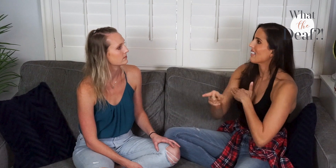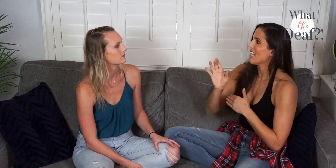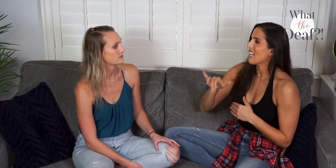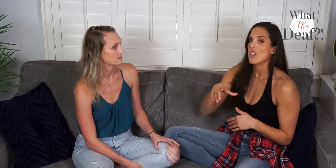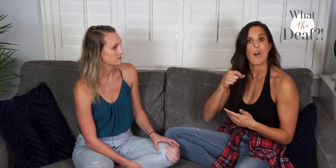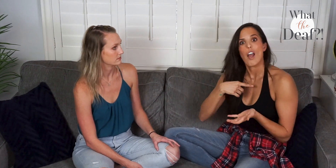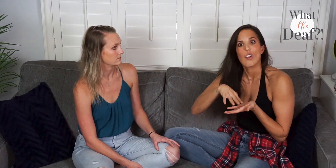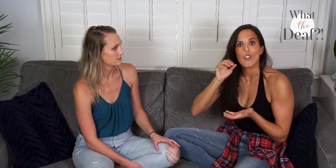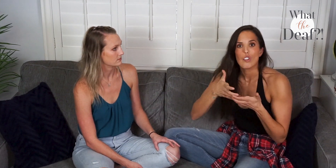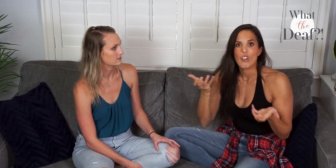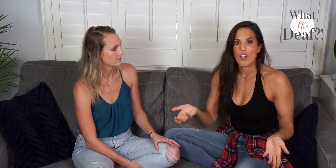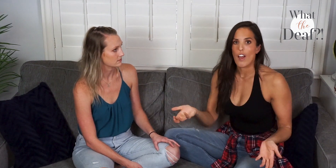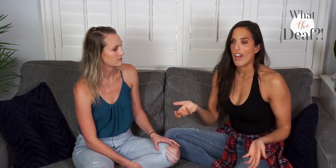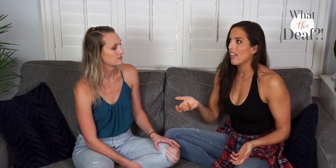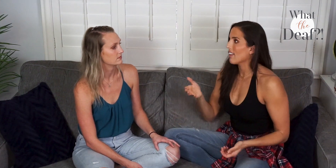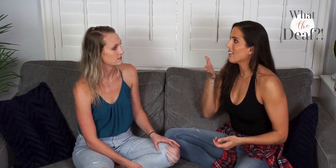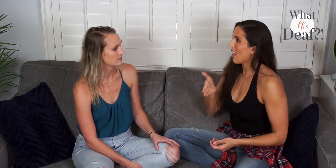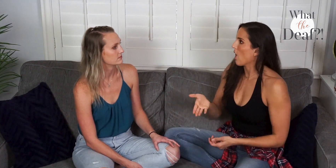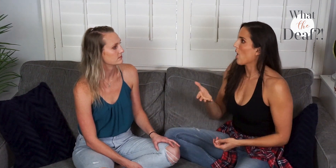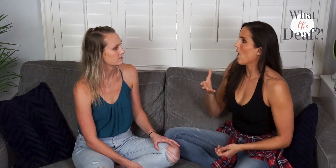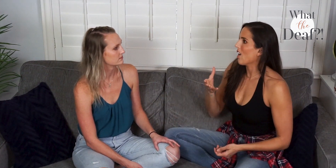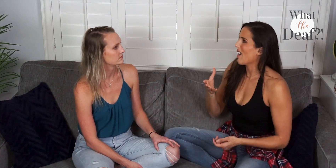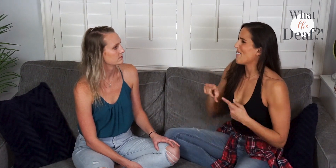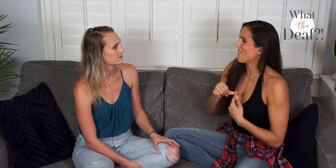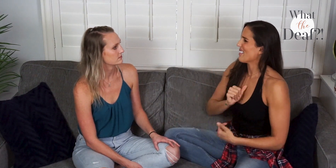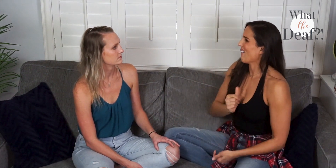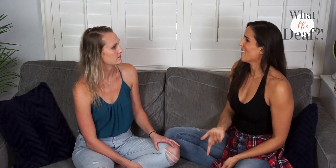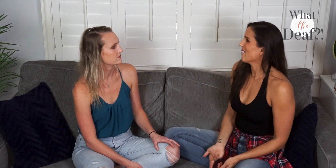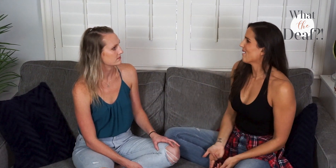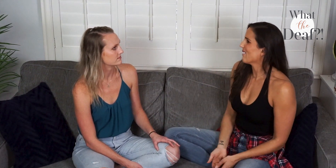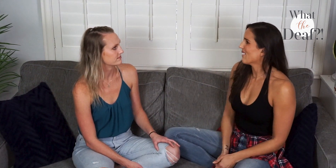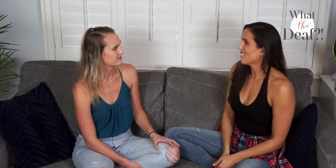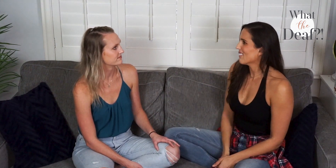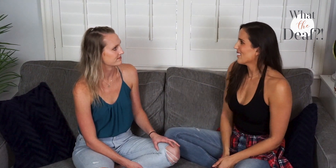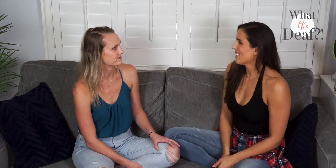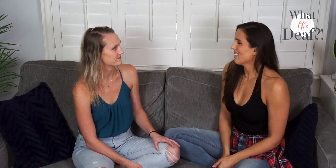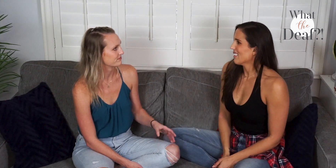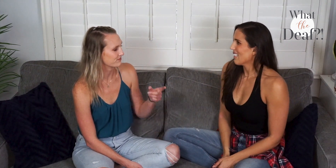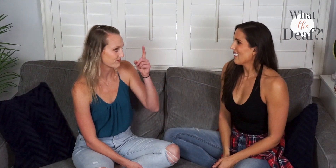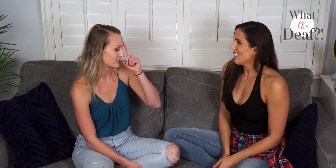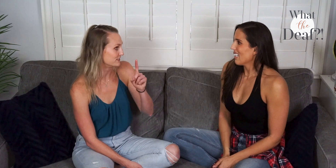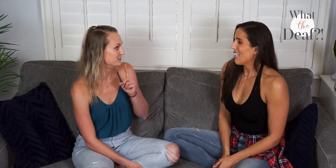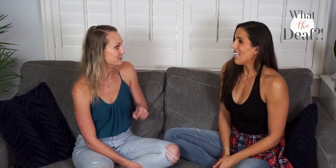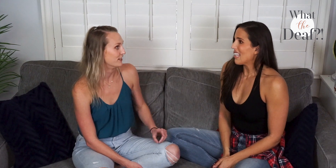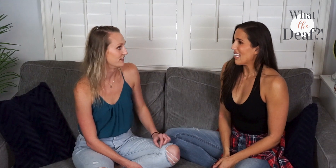and how we navigate that. We've learned a lot and I've learned a lot about myself. Yeah. For sure.